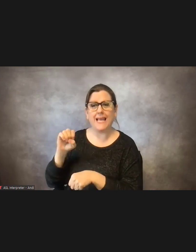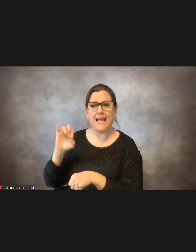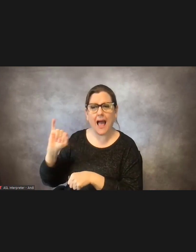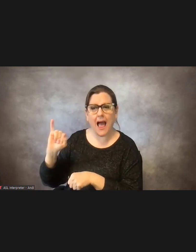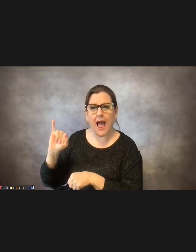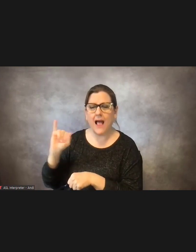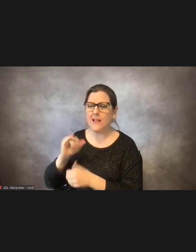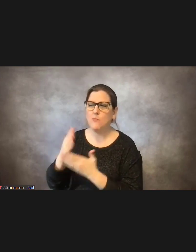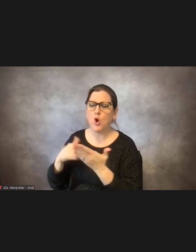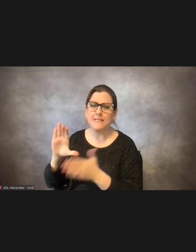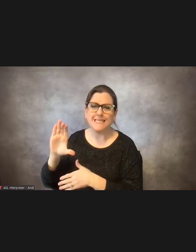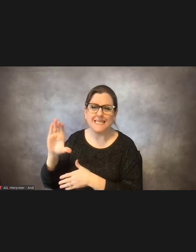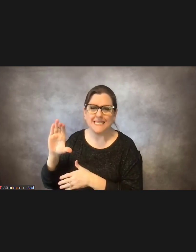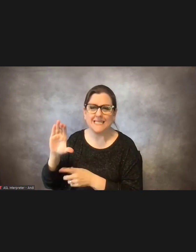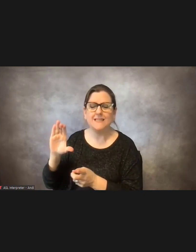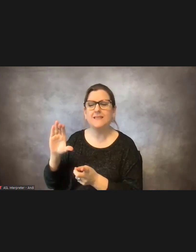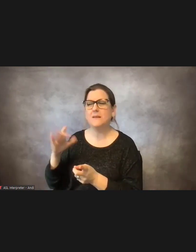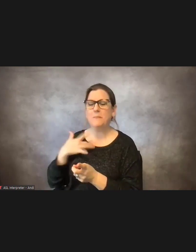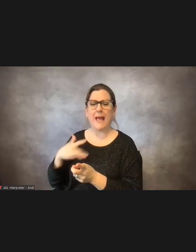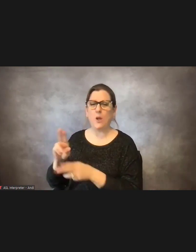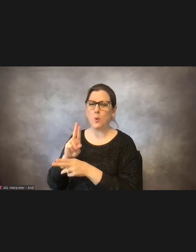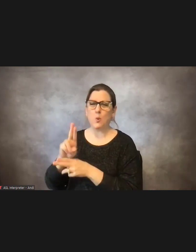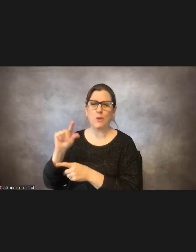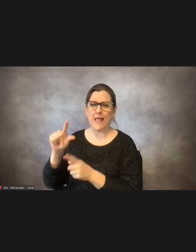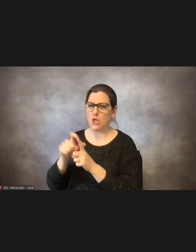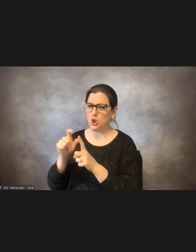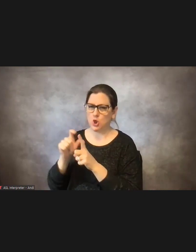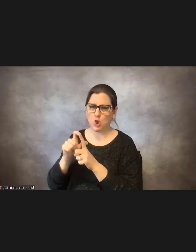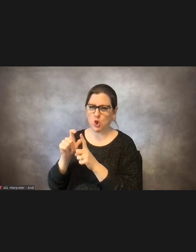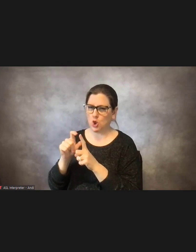I know you don't typically use the word screening as much as you